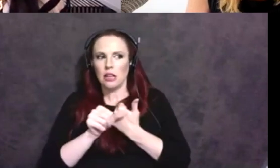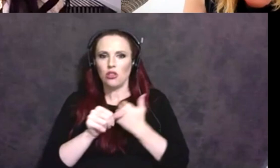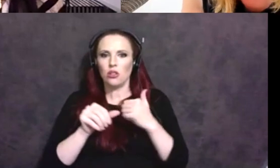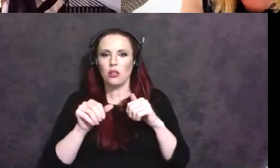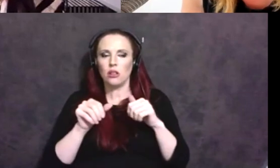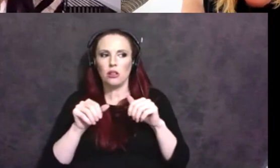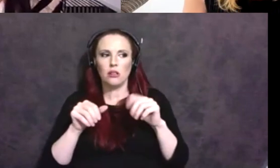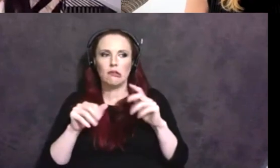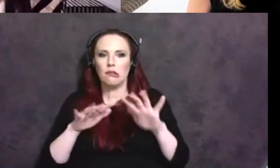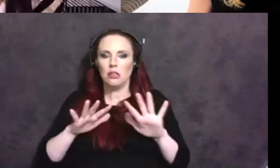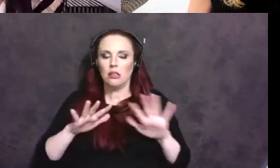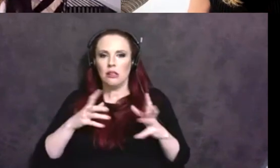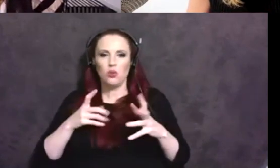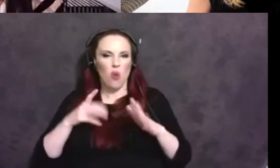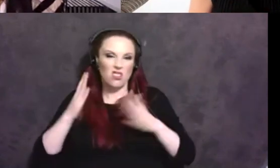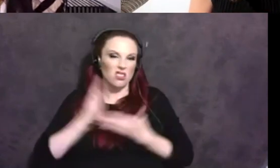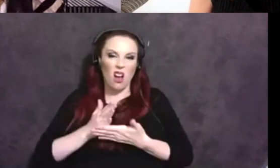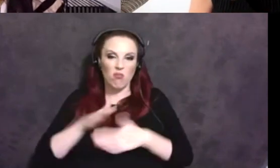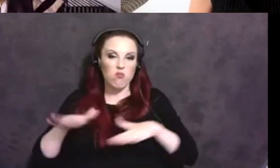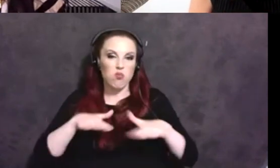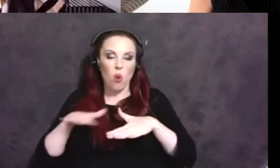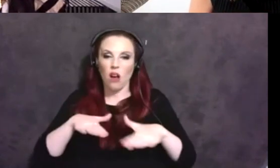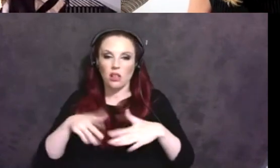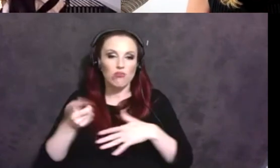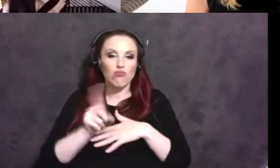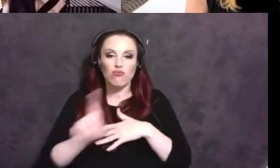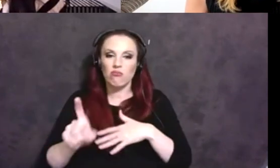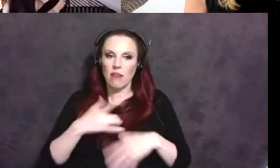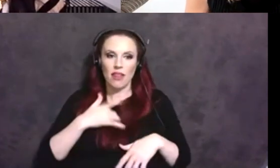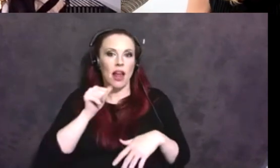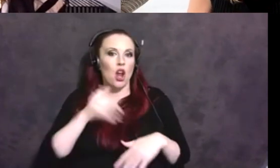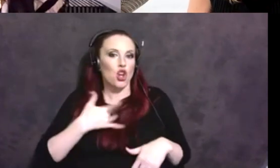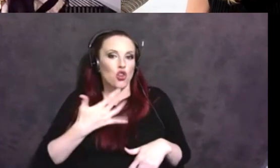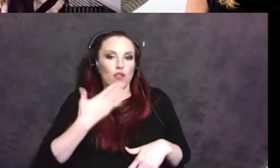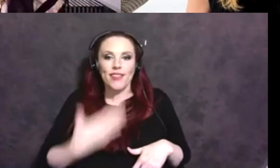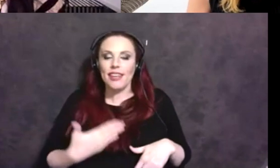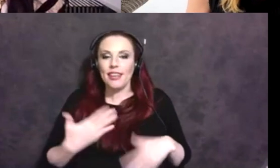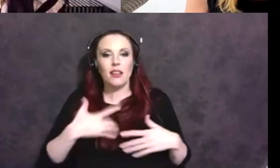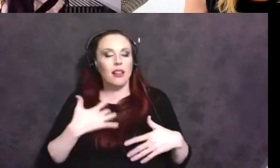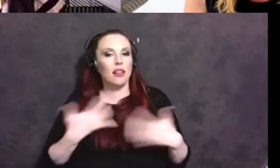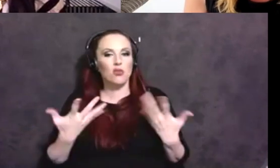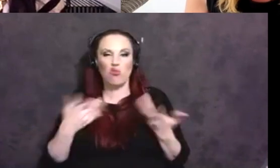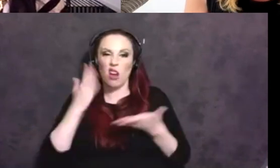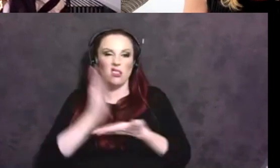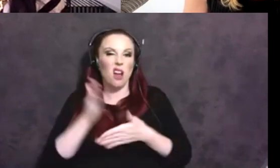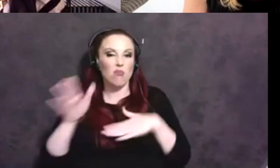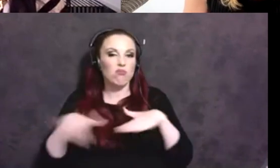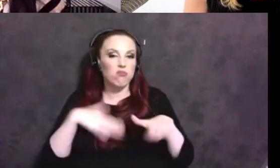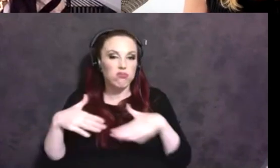stopped doing that because I realized I was starting to see people as obstacles and potentially